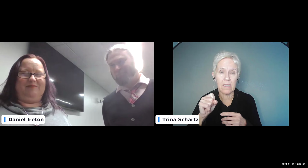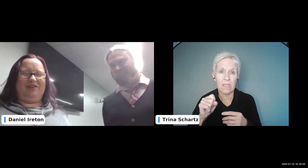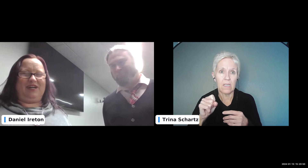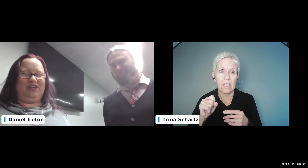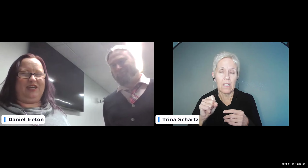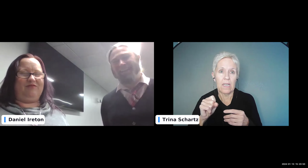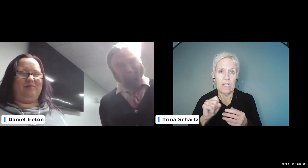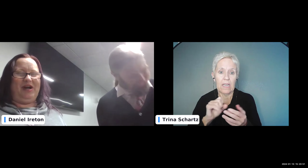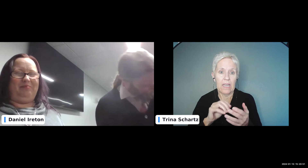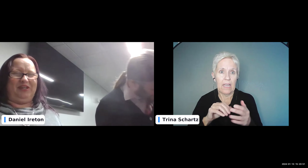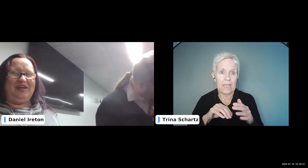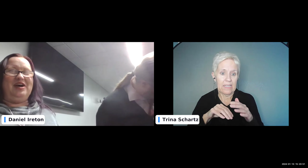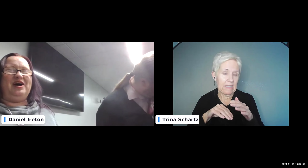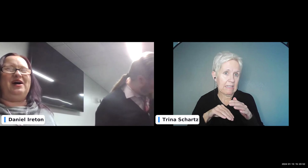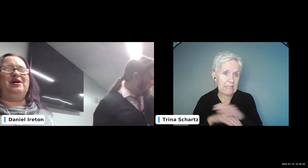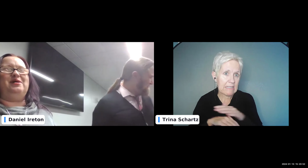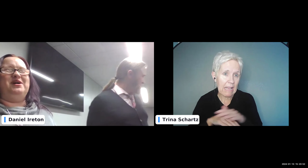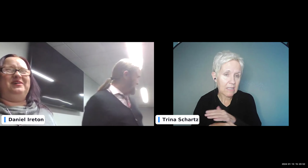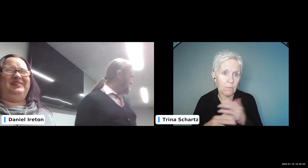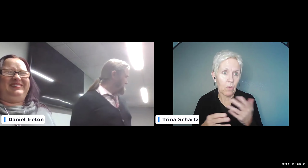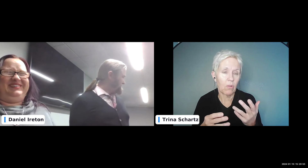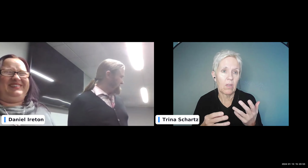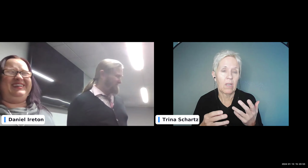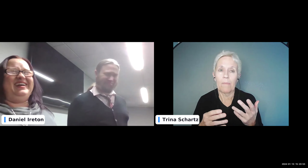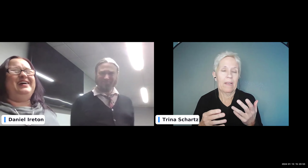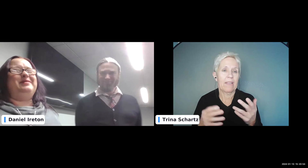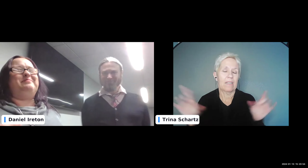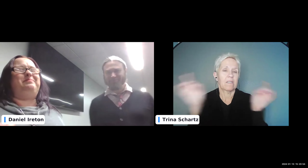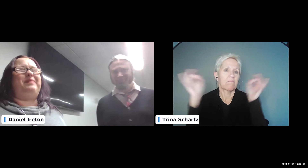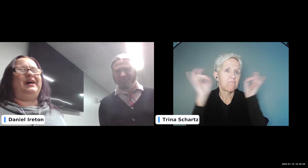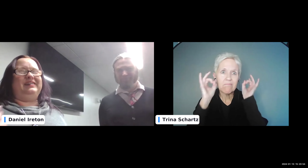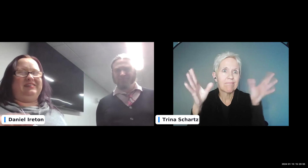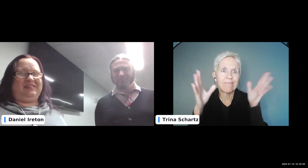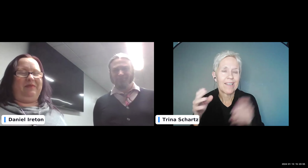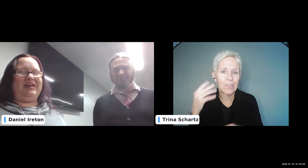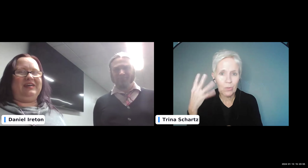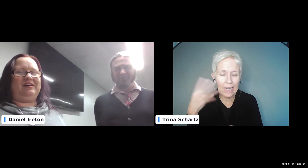Like to me $100 for monopoly is not affordable.